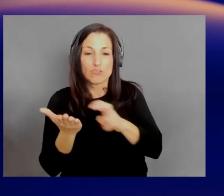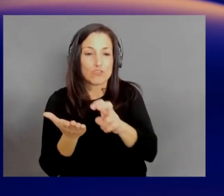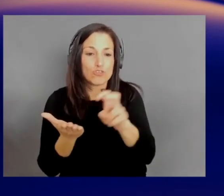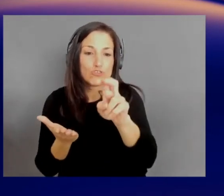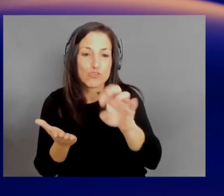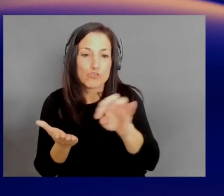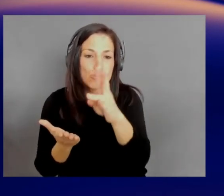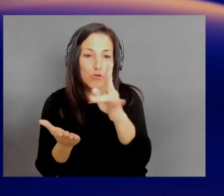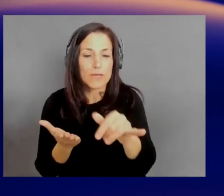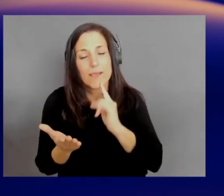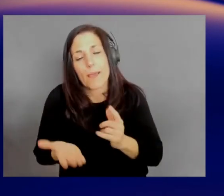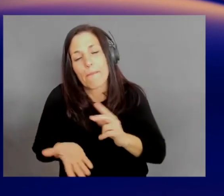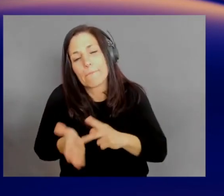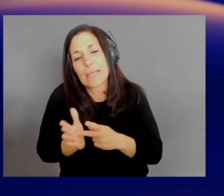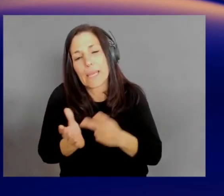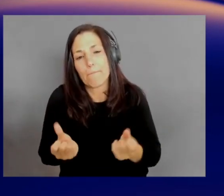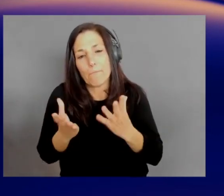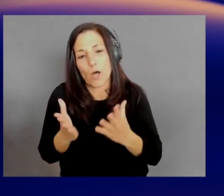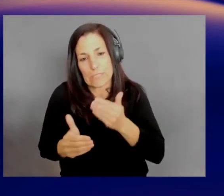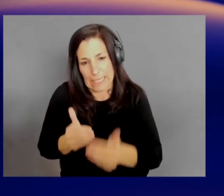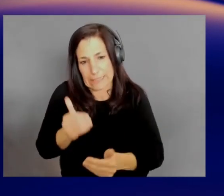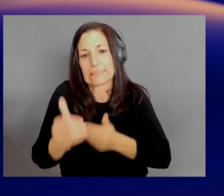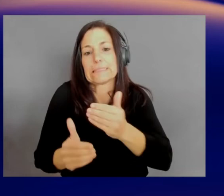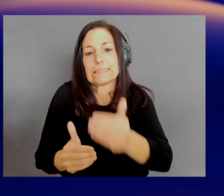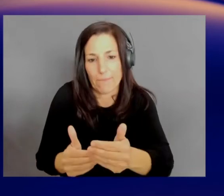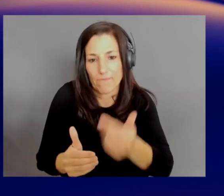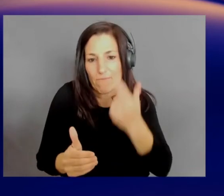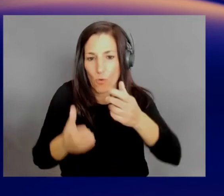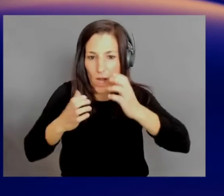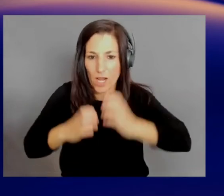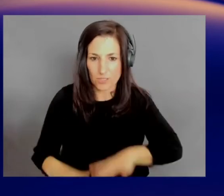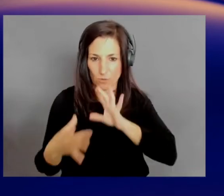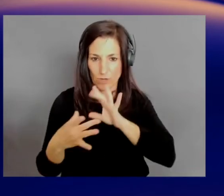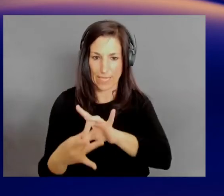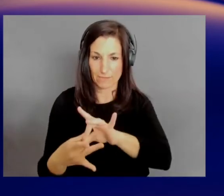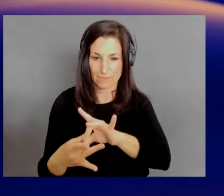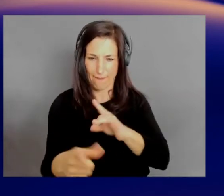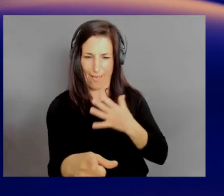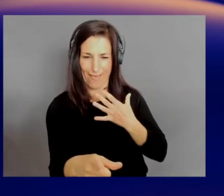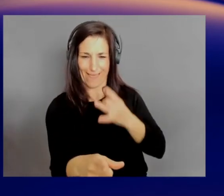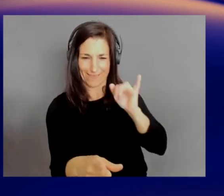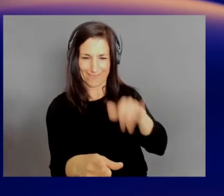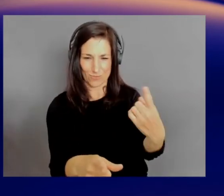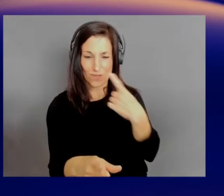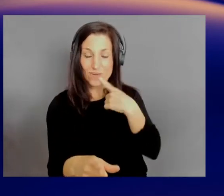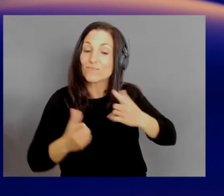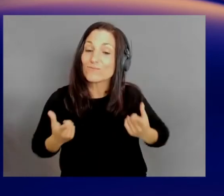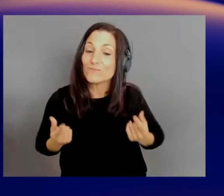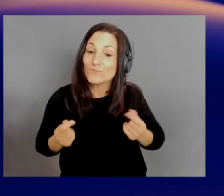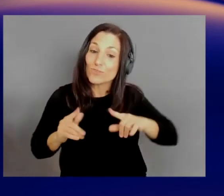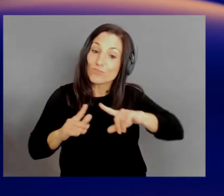And this is a sample journey I like walking through. Really all it's gonna do is it's gonna start with less expensive forms of communication.